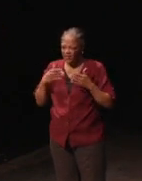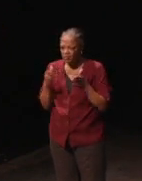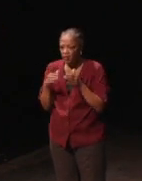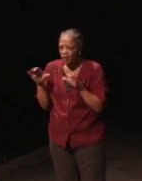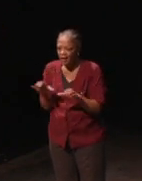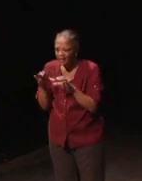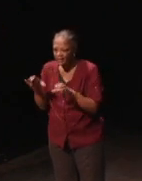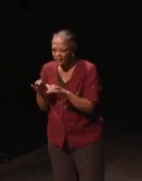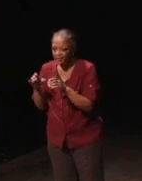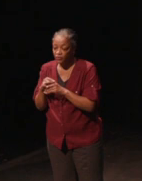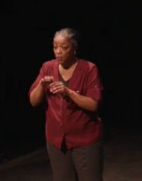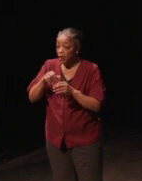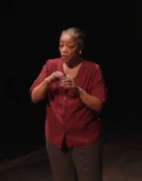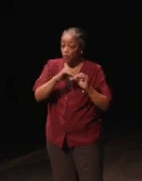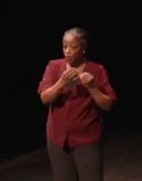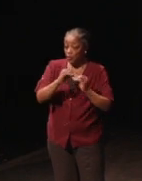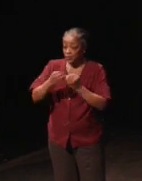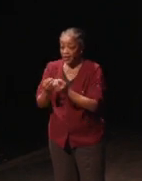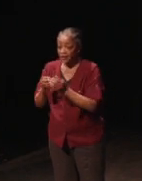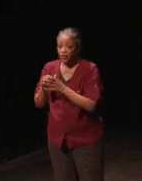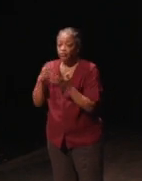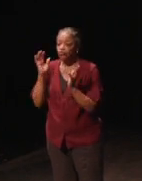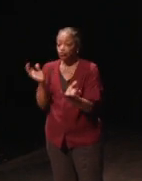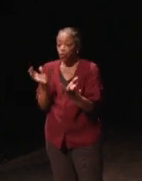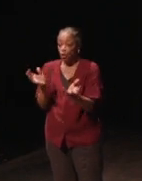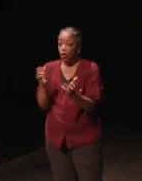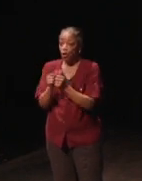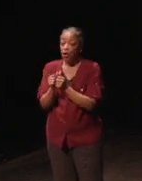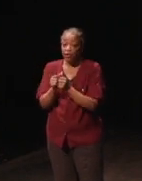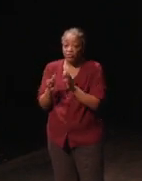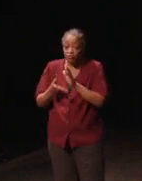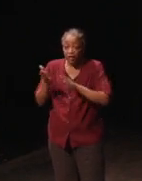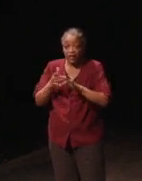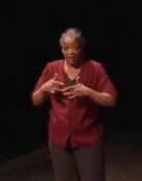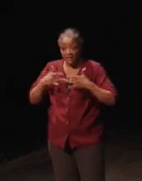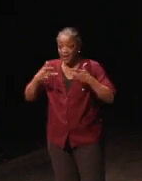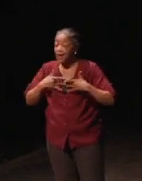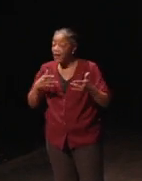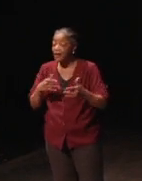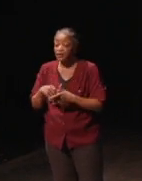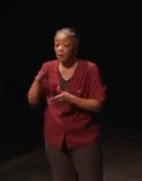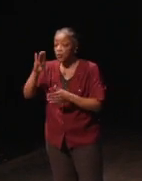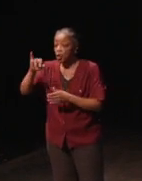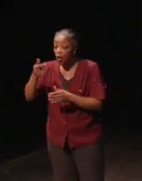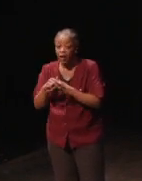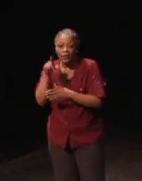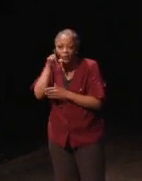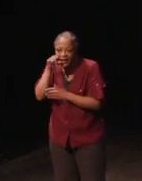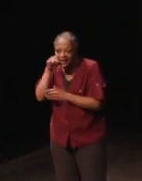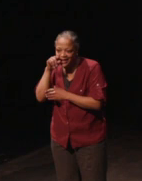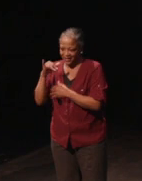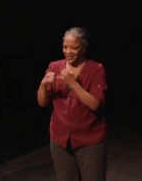other organizations doing talks, running events, blogging, tweeting, all that kind of stuff. This year there was a huge,